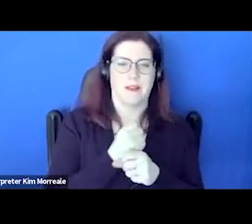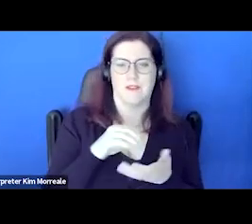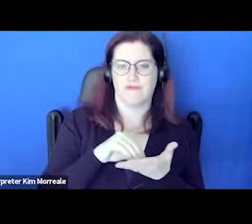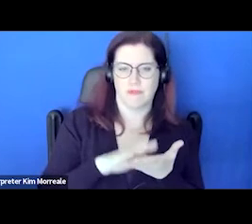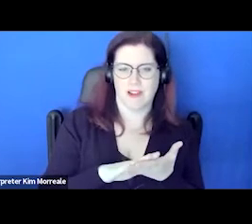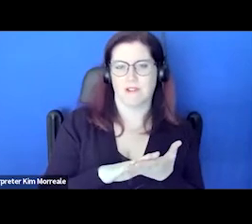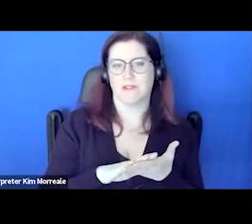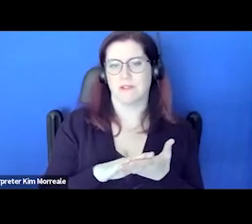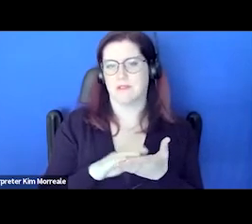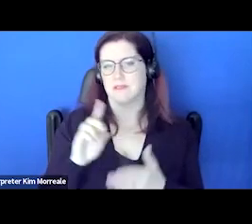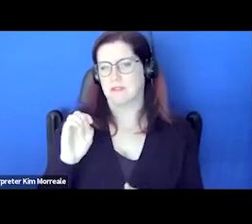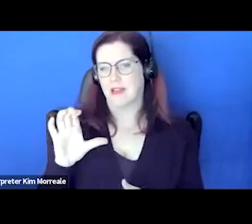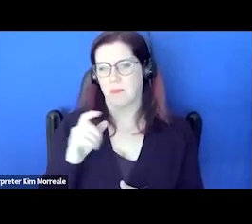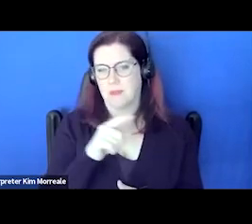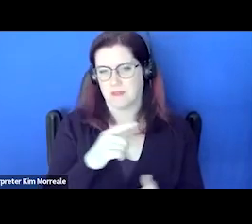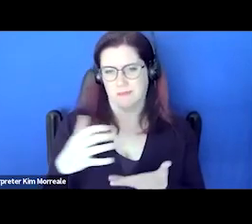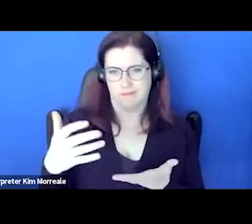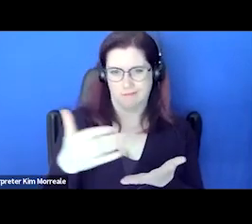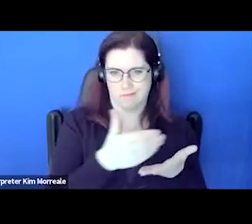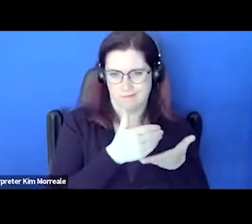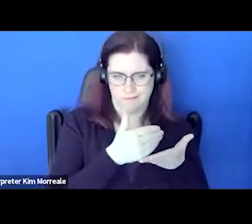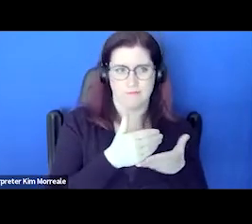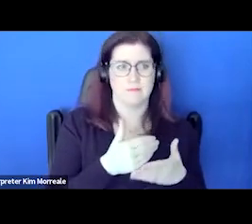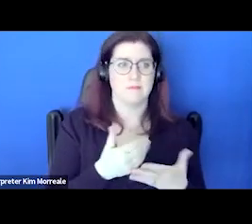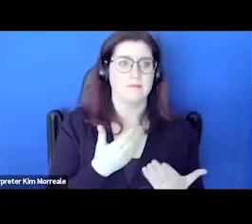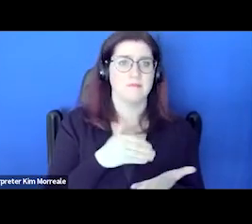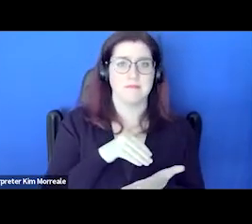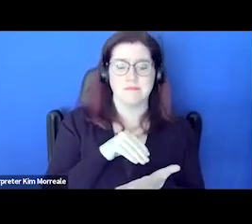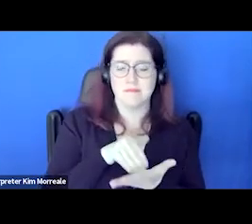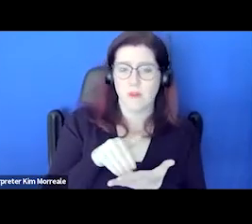because oftentimes we have tribal members